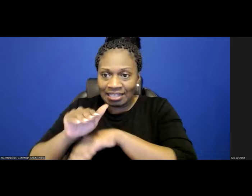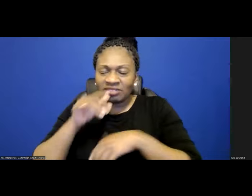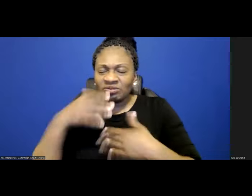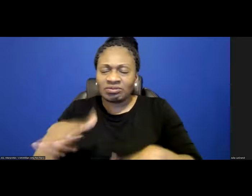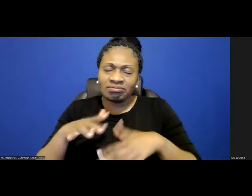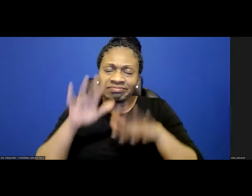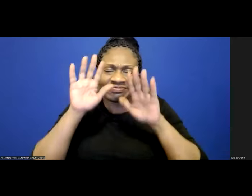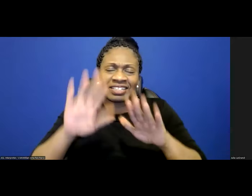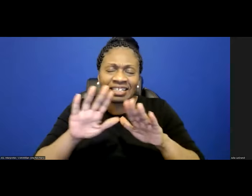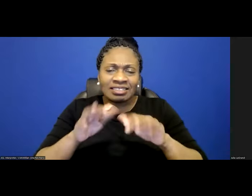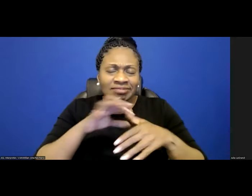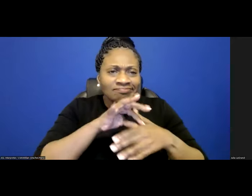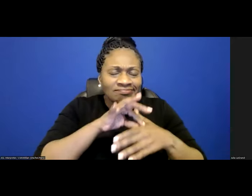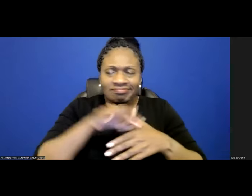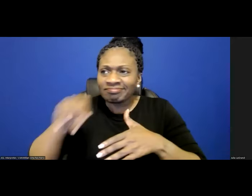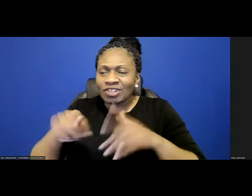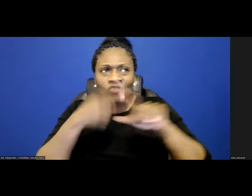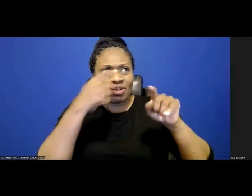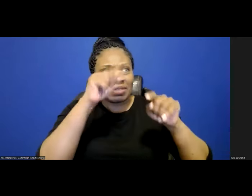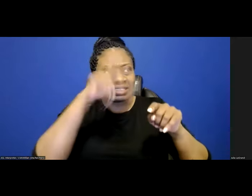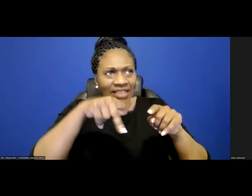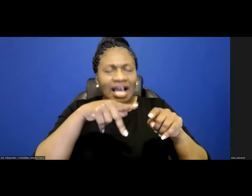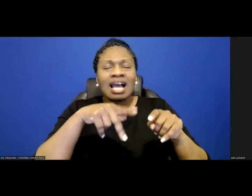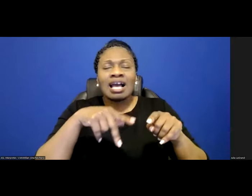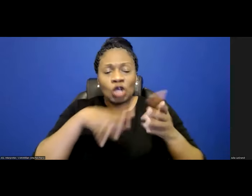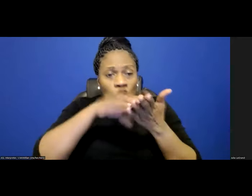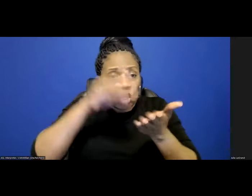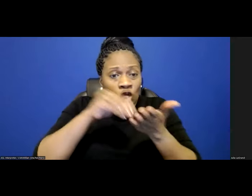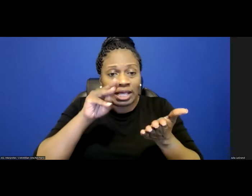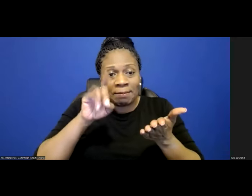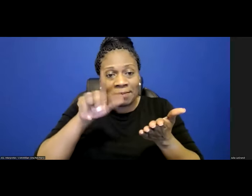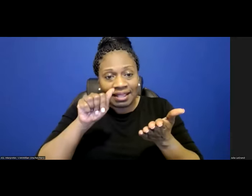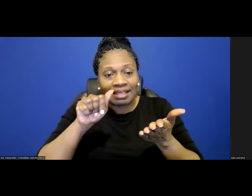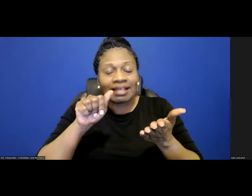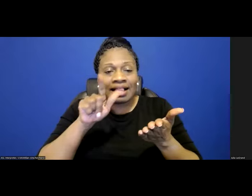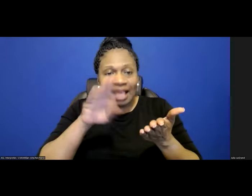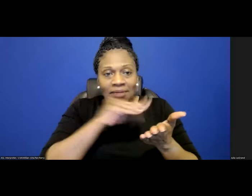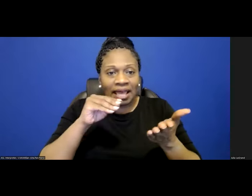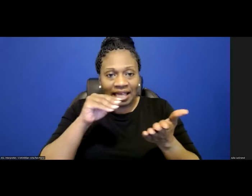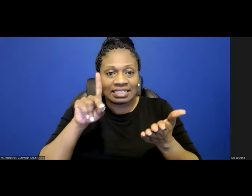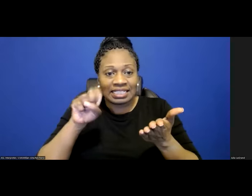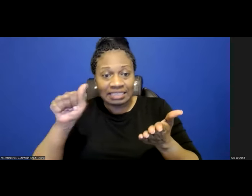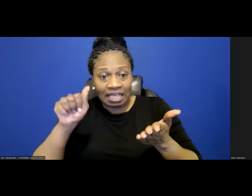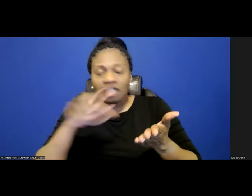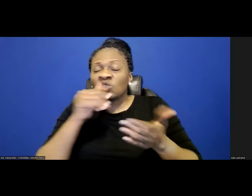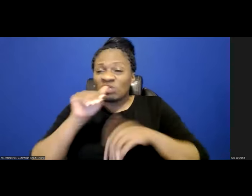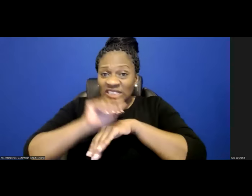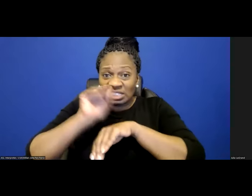with "From the Top's" Learning and Media Lab and VSA. So tonight's panel is a chance for disabled